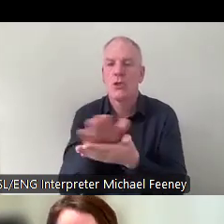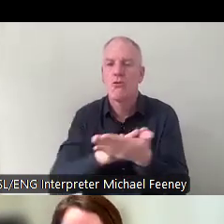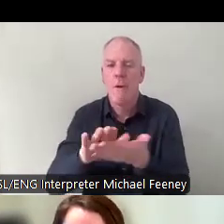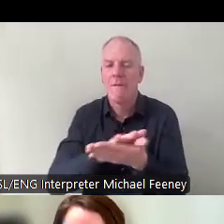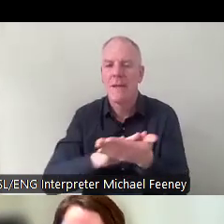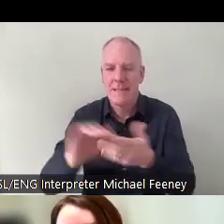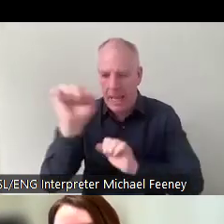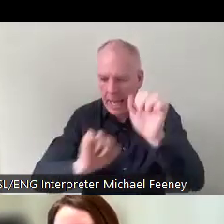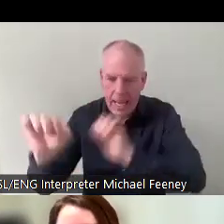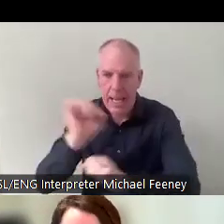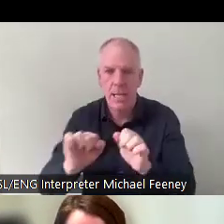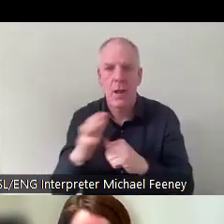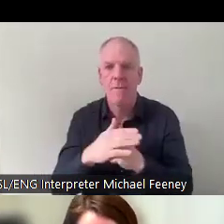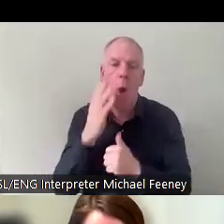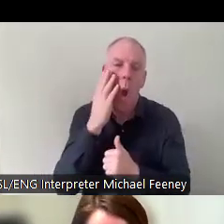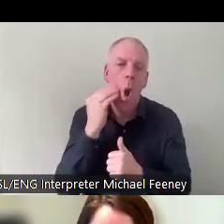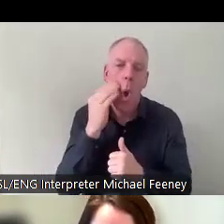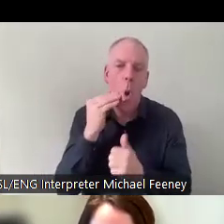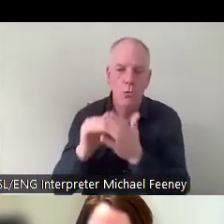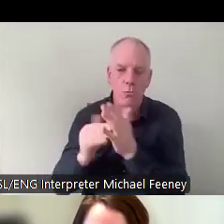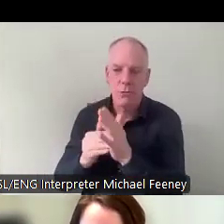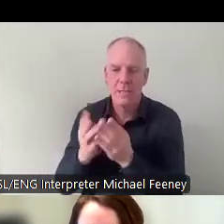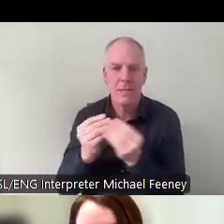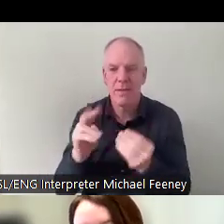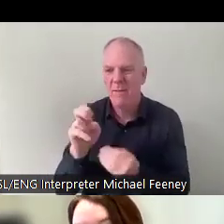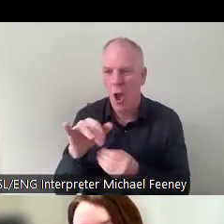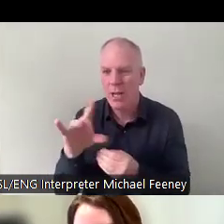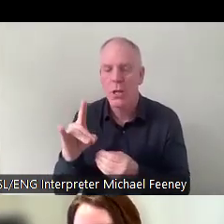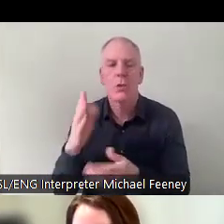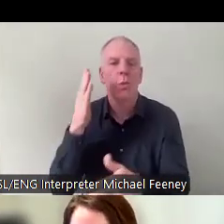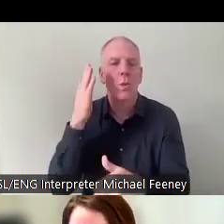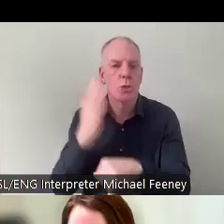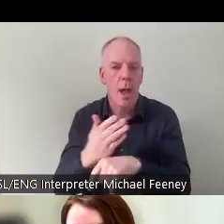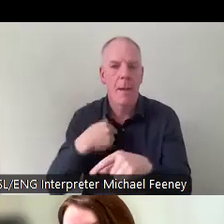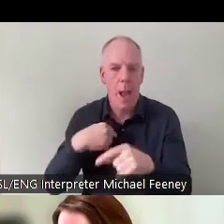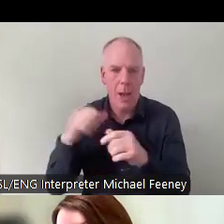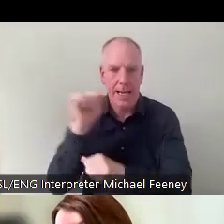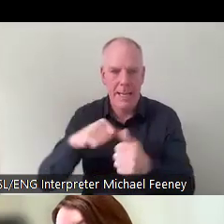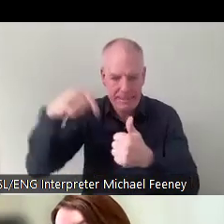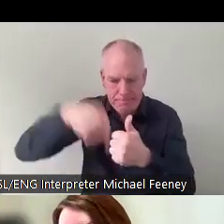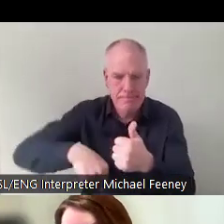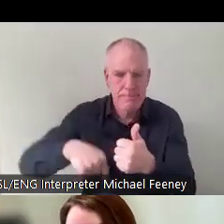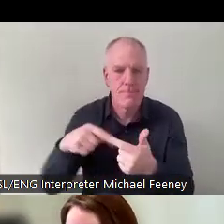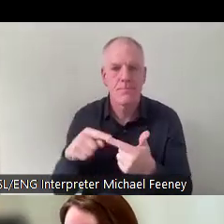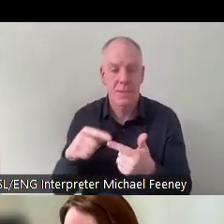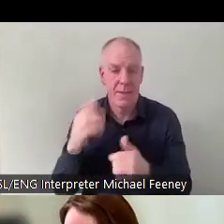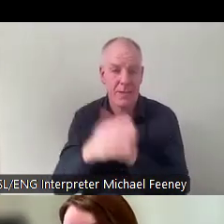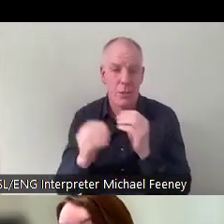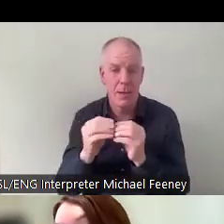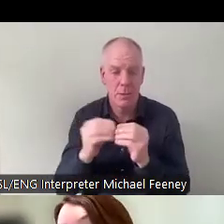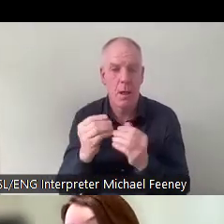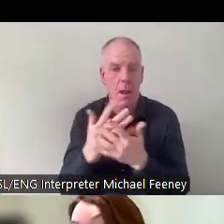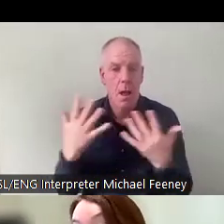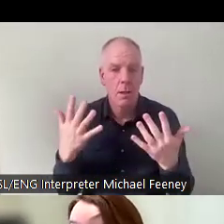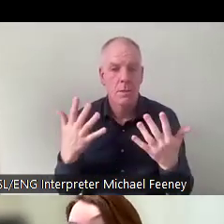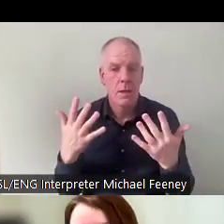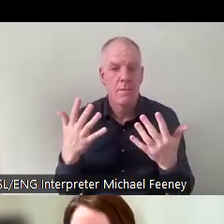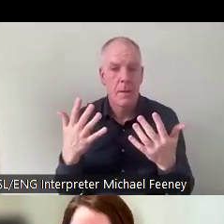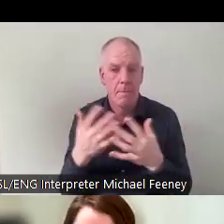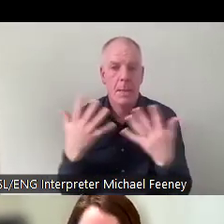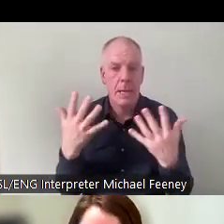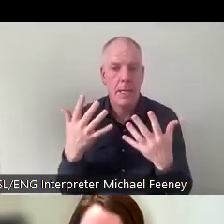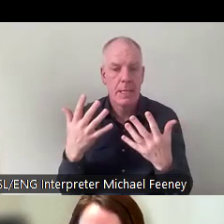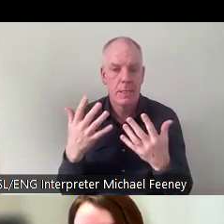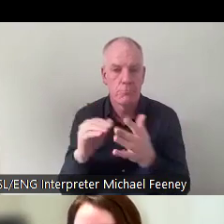remove earlier restoration materials that were inhibiting the deep penetration of the adhesive. As I mentioned before, there was quite a bulk of restoration materials on